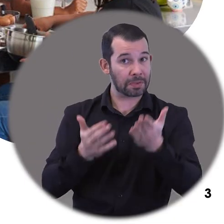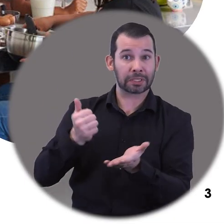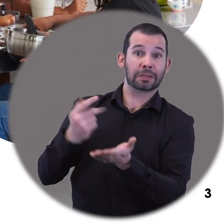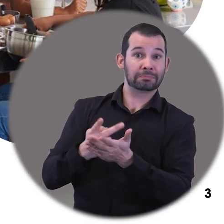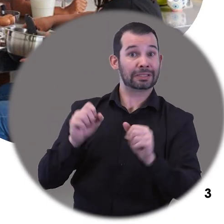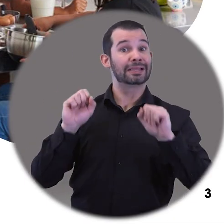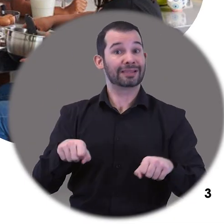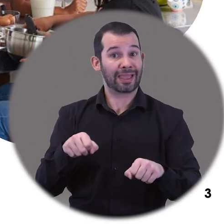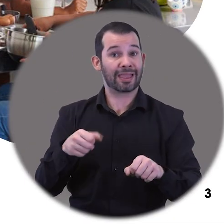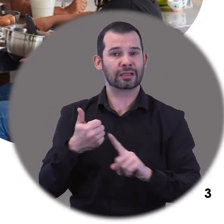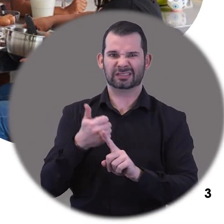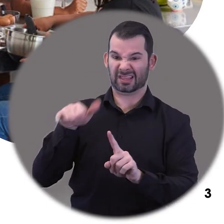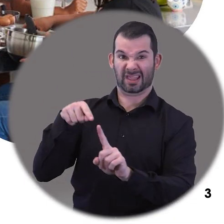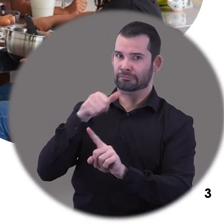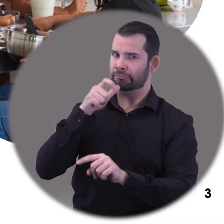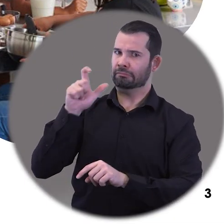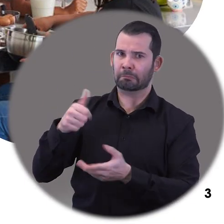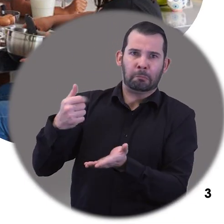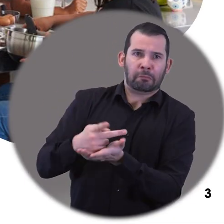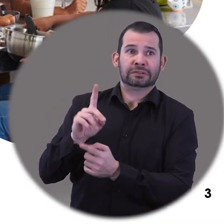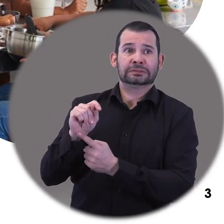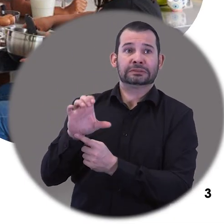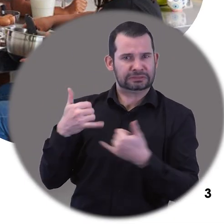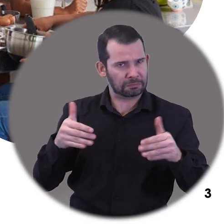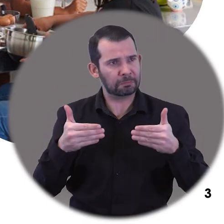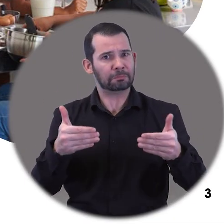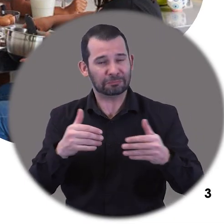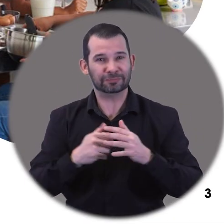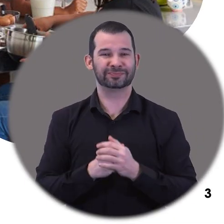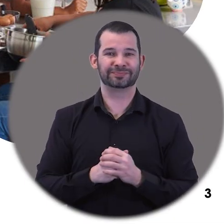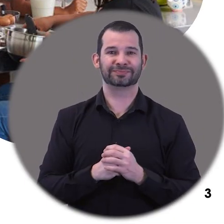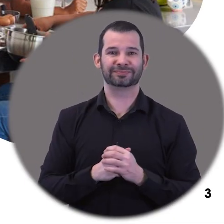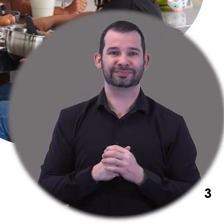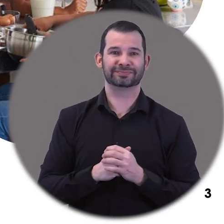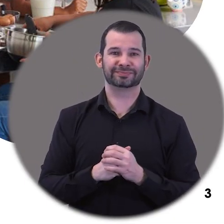you may be eligible for and do not require being approved for the DTC